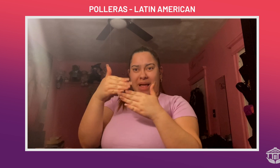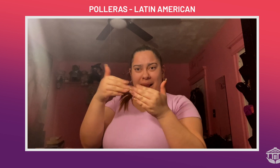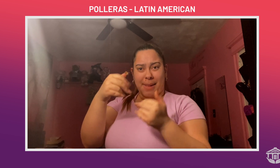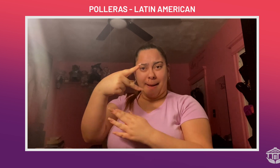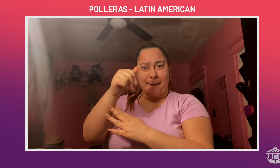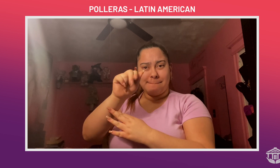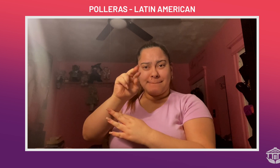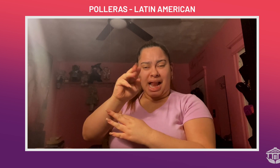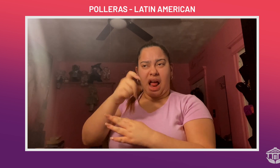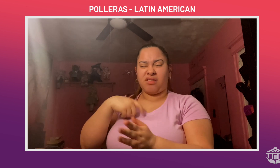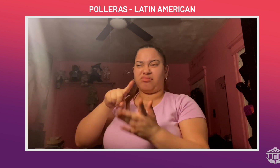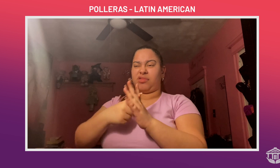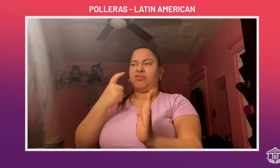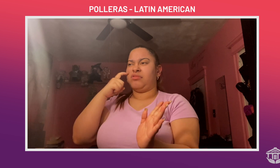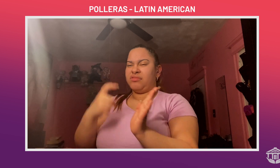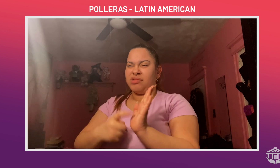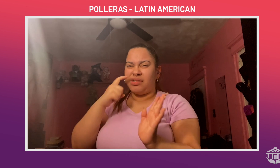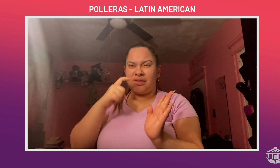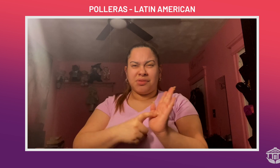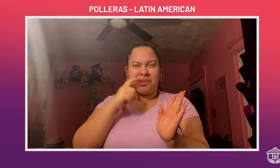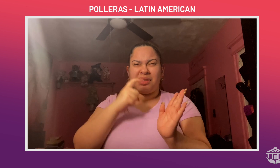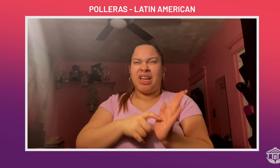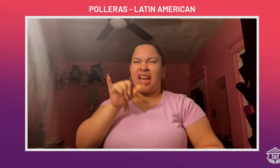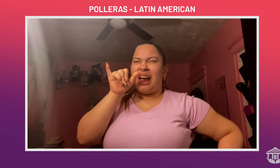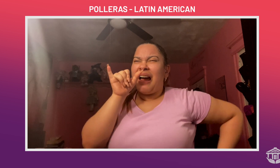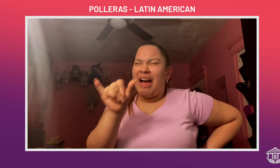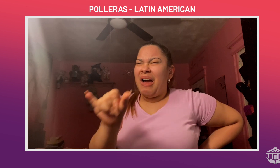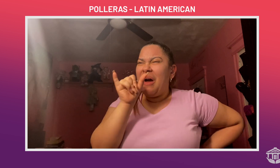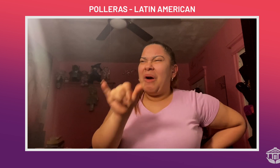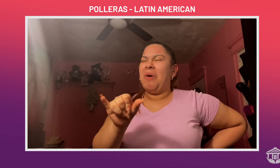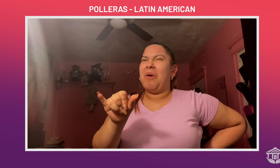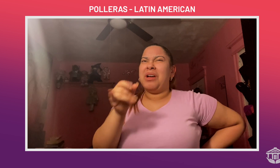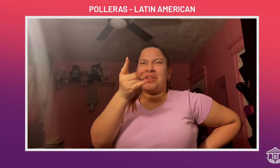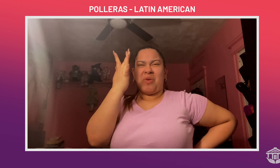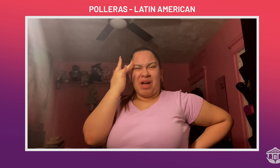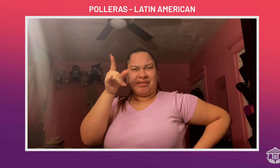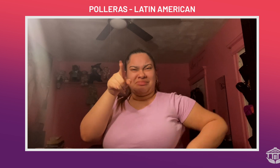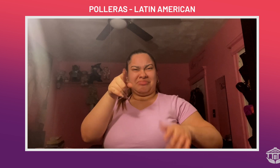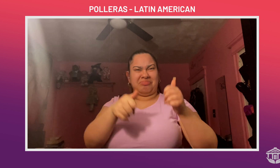The more and more I saw them in Panama, I figured it must just be that they all liked that style,